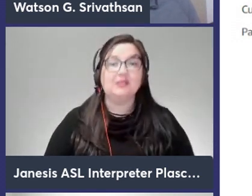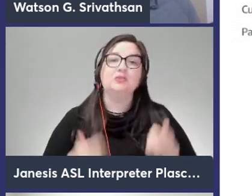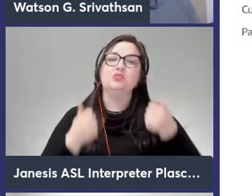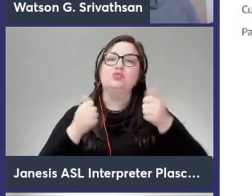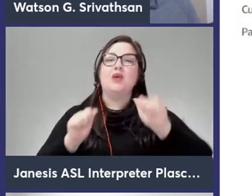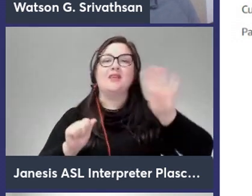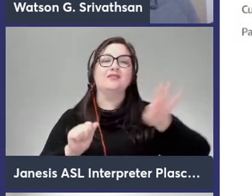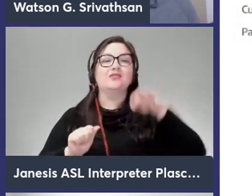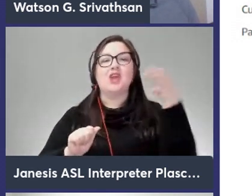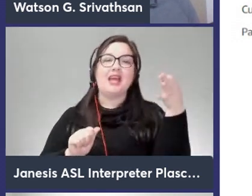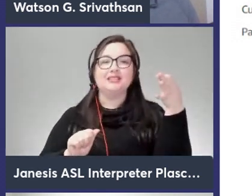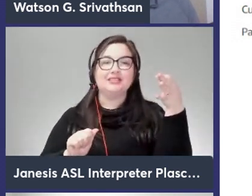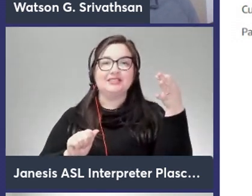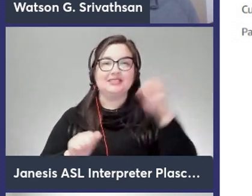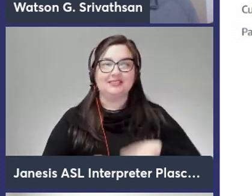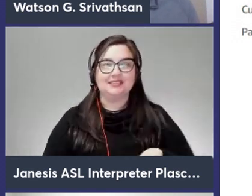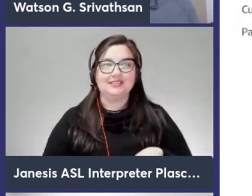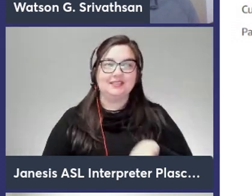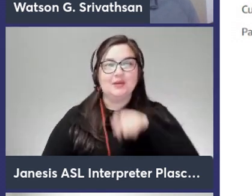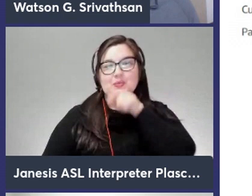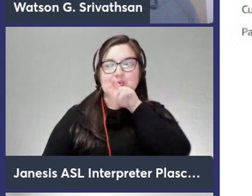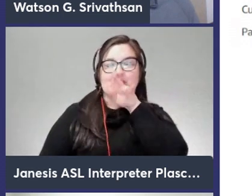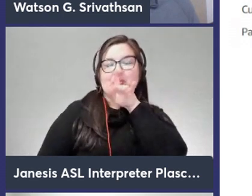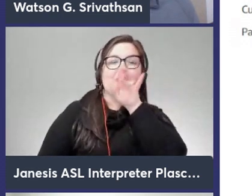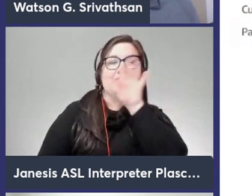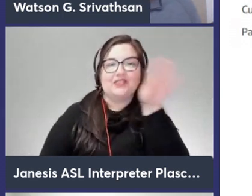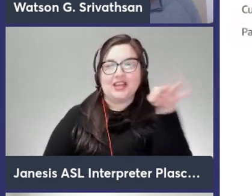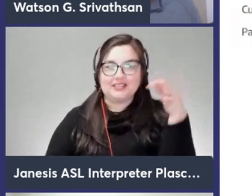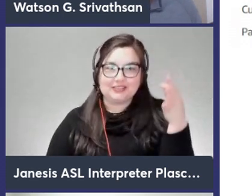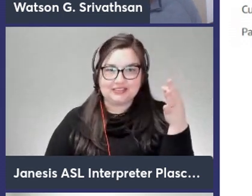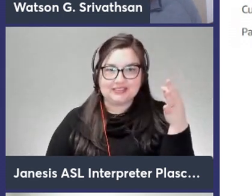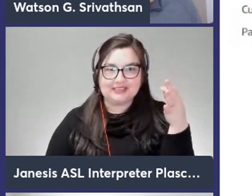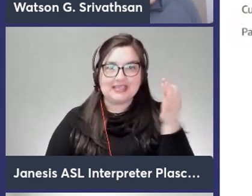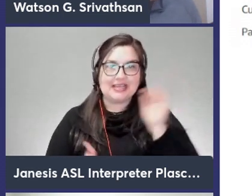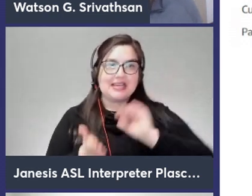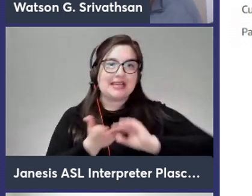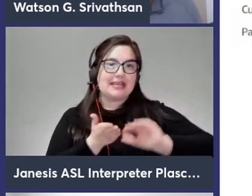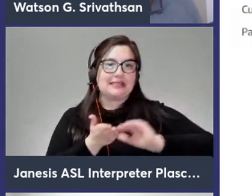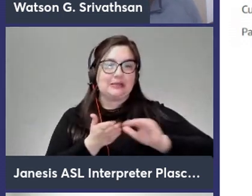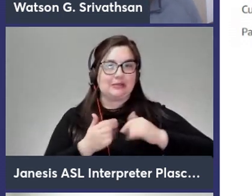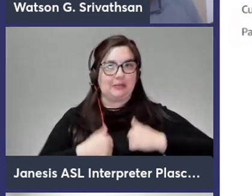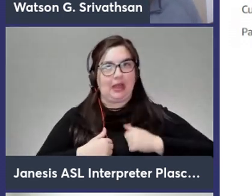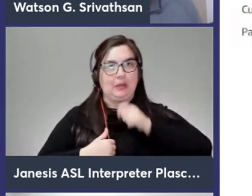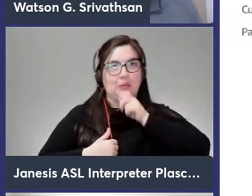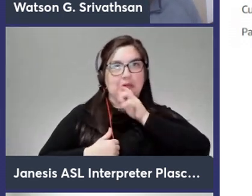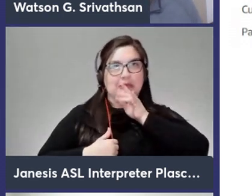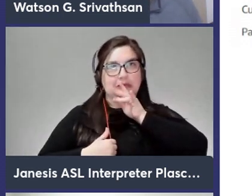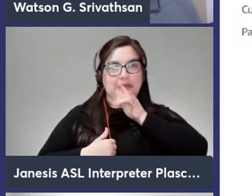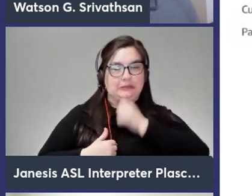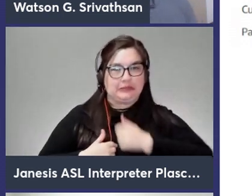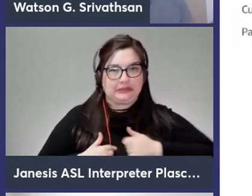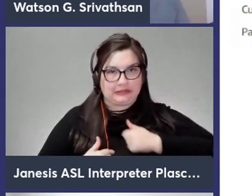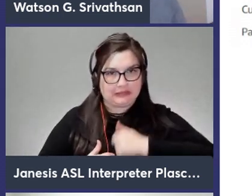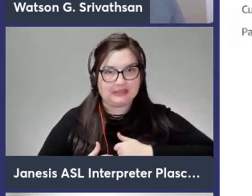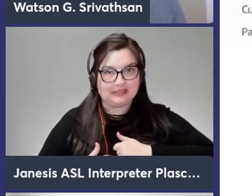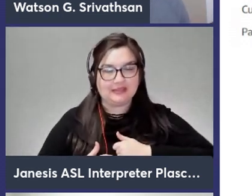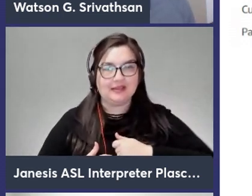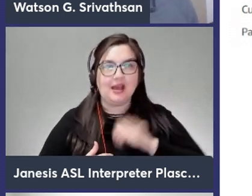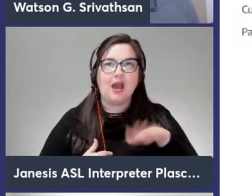(speaks in French) Excuse my pronunciation. And by the way, talking about Spanish,